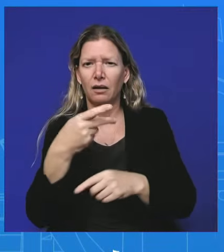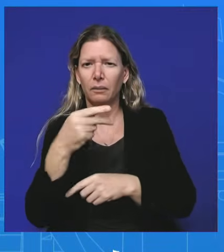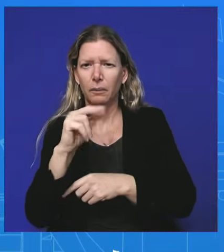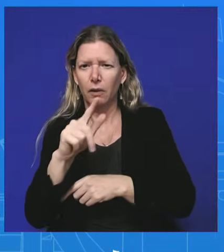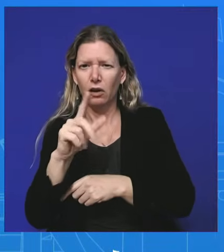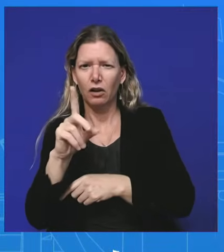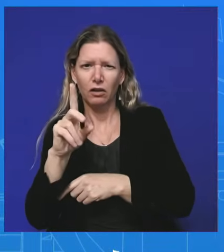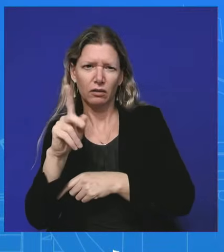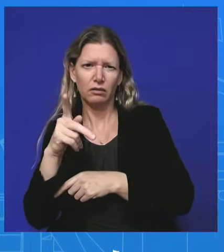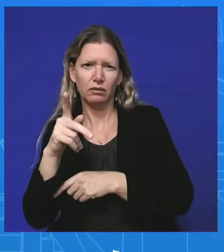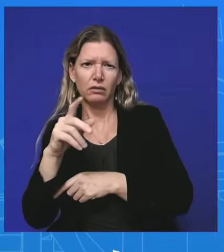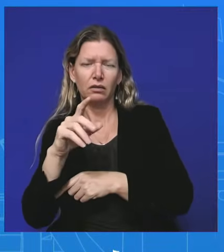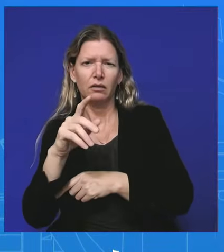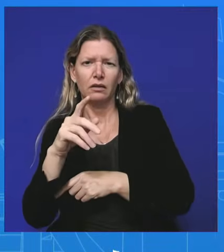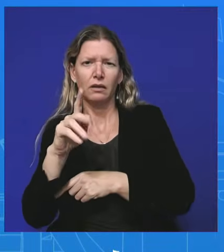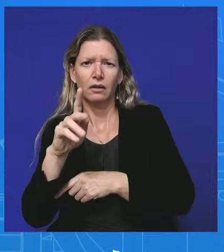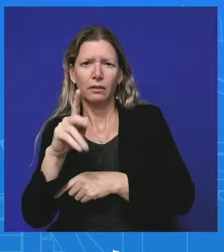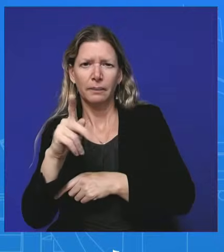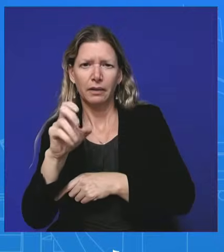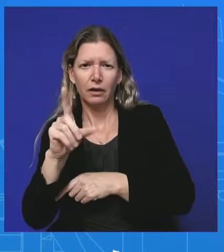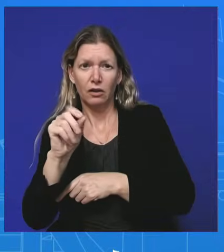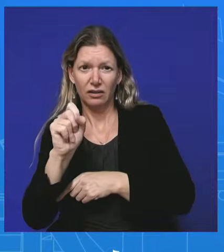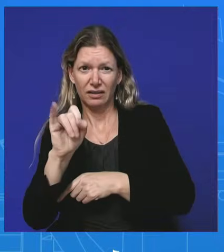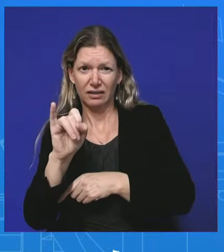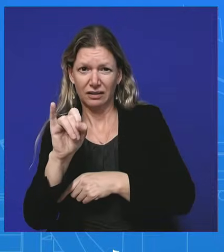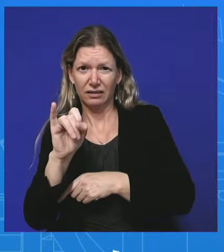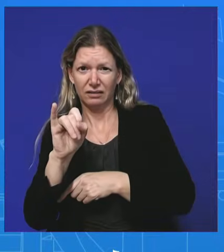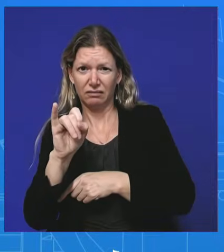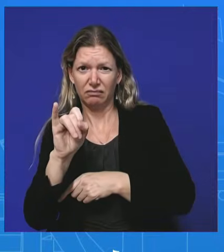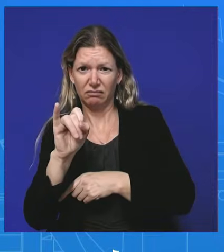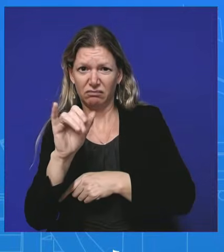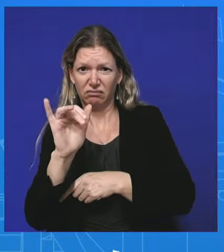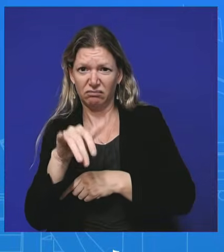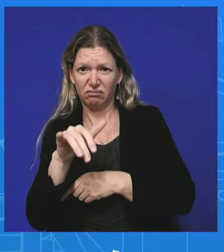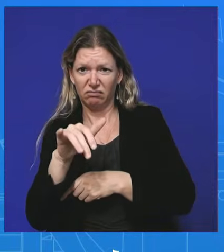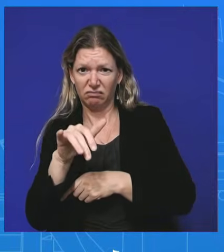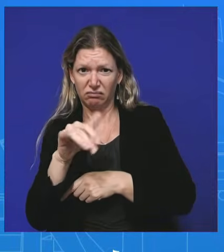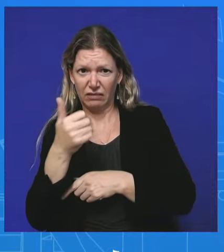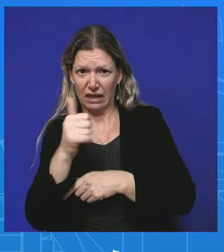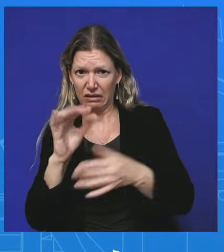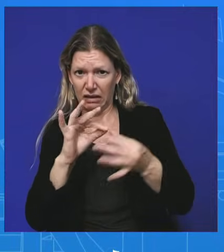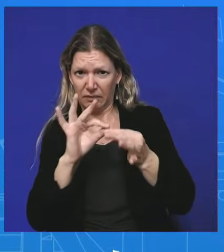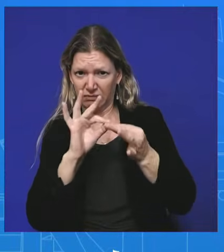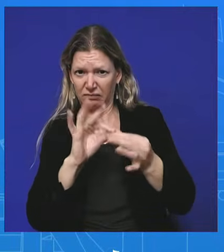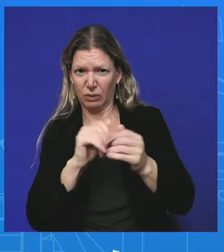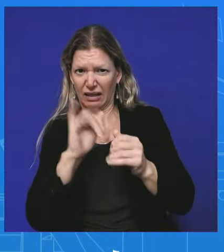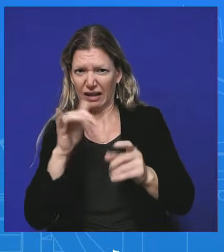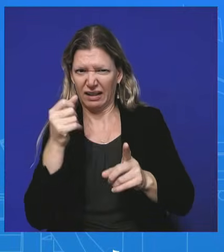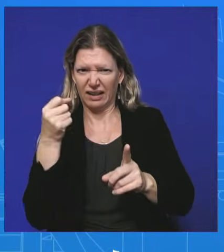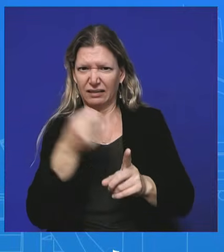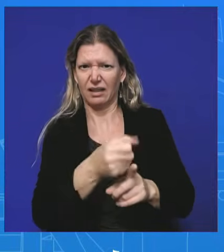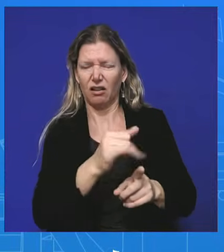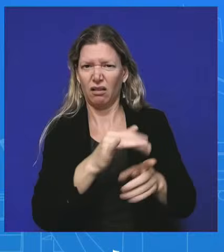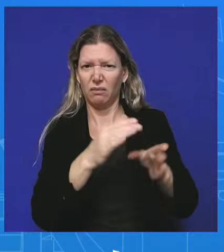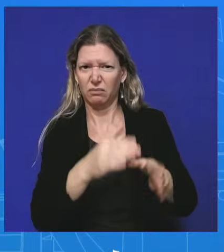On -- on the judicial -- it's a judicial process. But as you heard from the President immediately after we received the tragic news